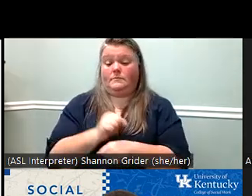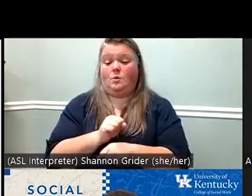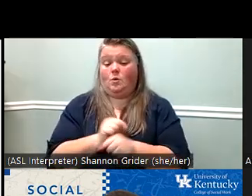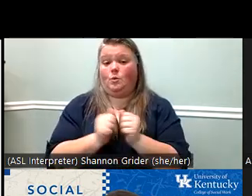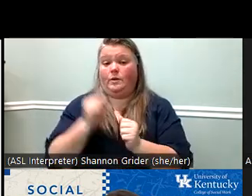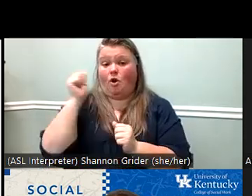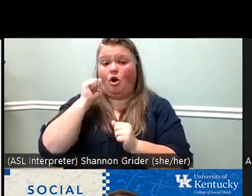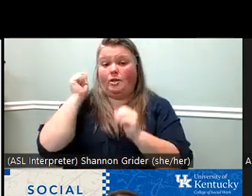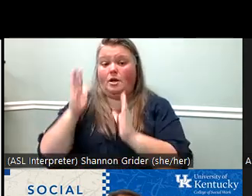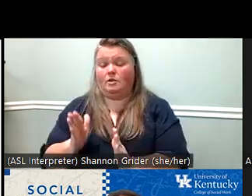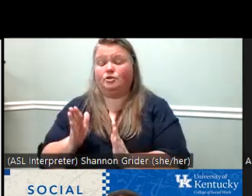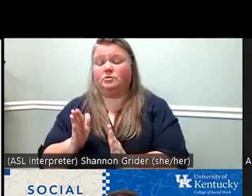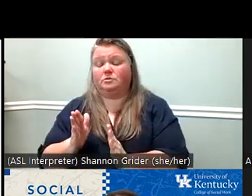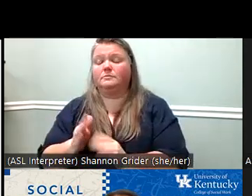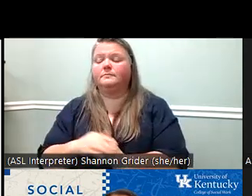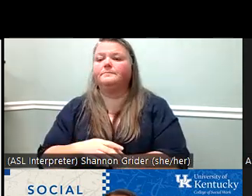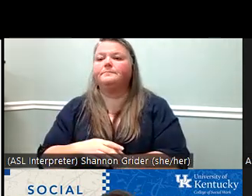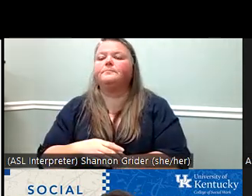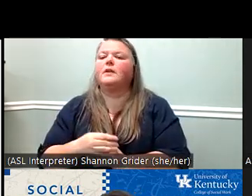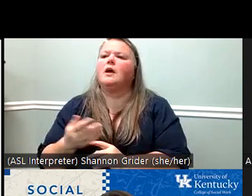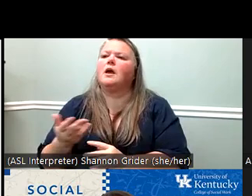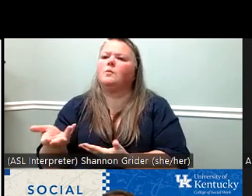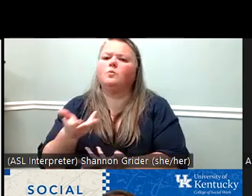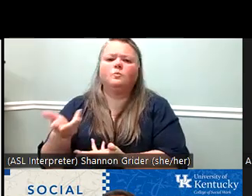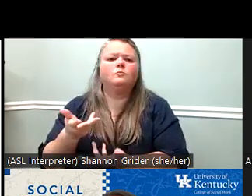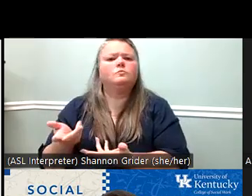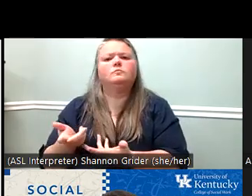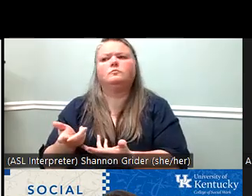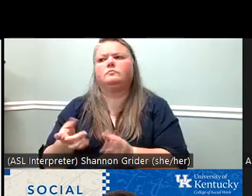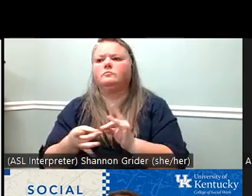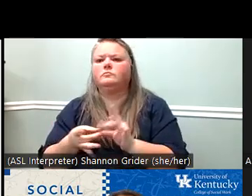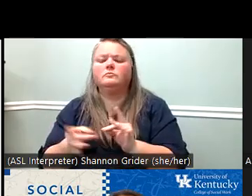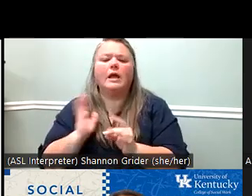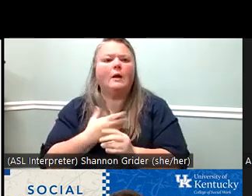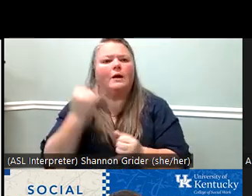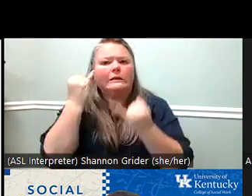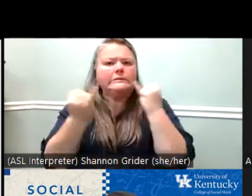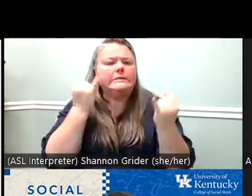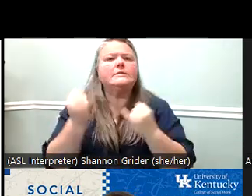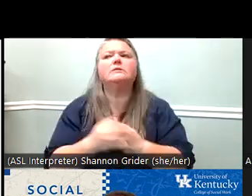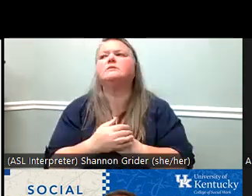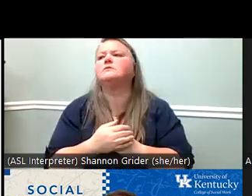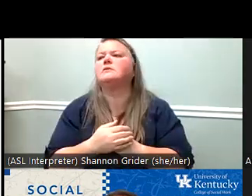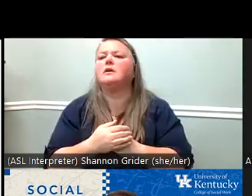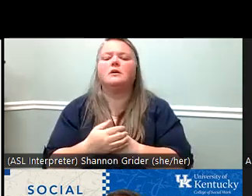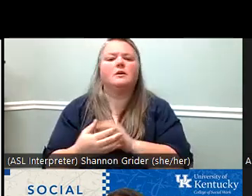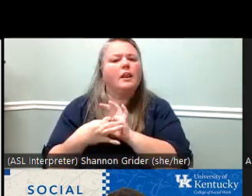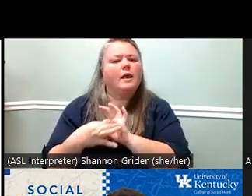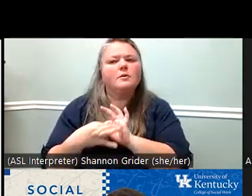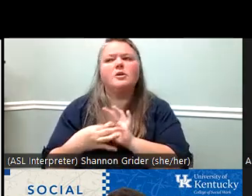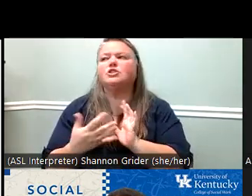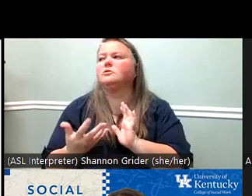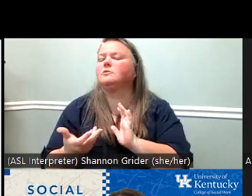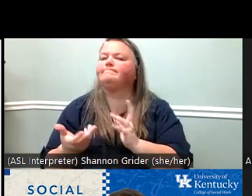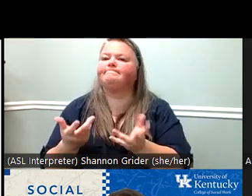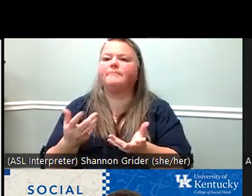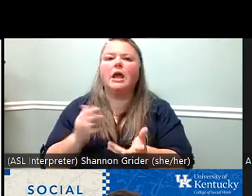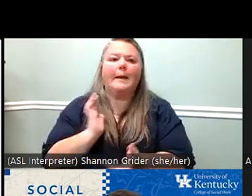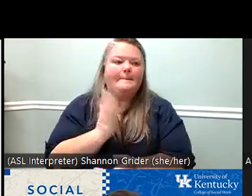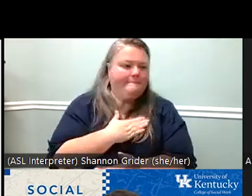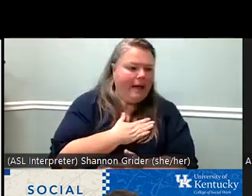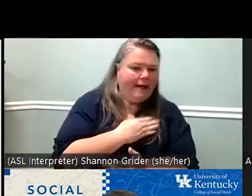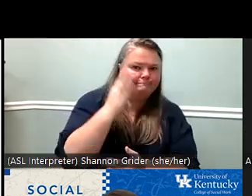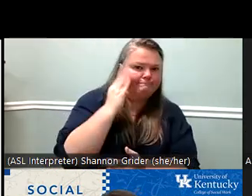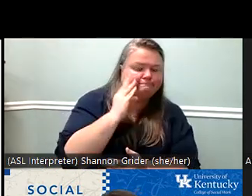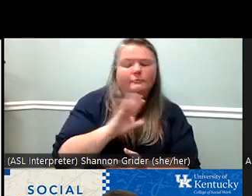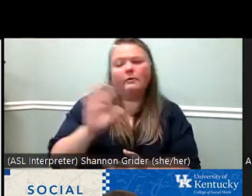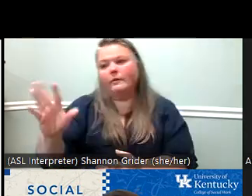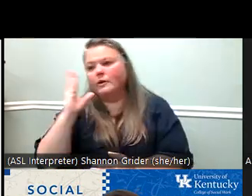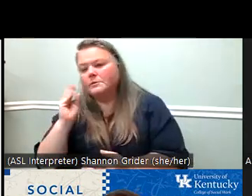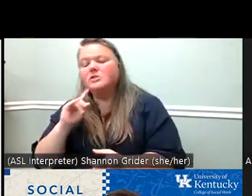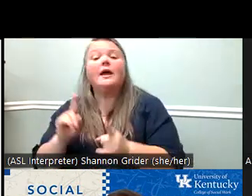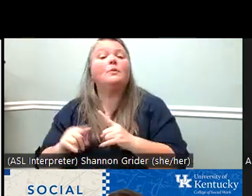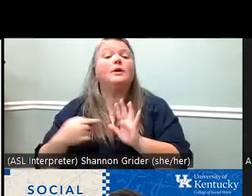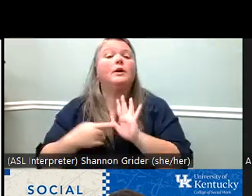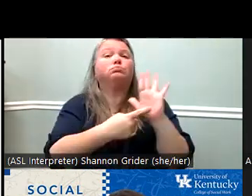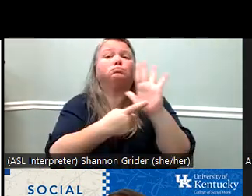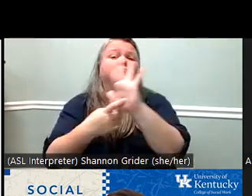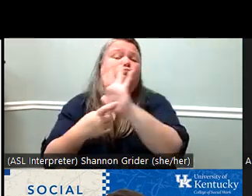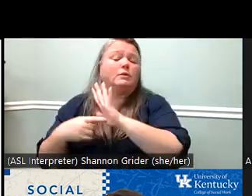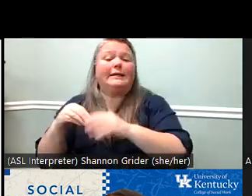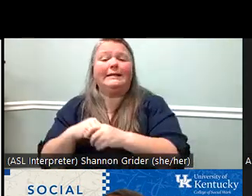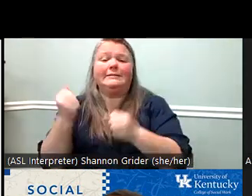A GOOD THING. WE WANT THEM TO HAVE THAT. WE'RE SEEING SO MUCH VALUE IN THE COLLABORATION BETWEEN SOCIAL WORK AND AUDIOLOGY. SO IT'S REALLY INTERESTING BECAUSE I